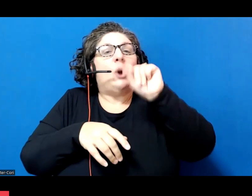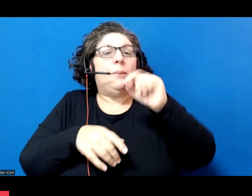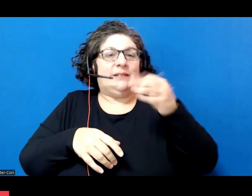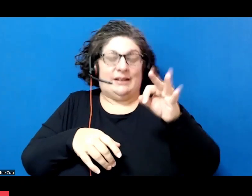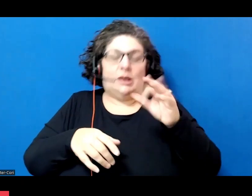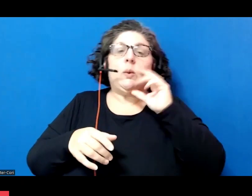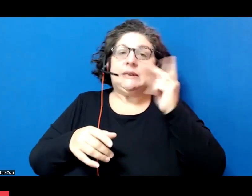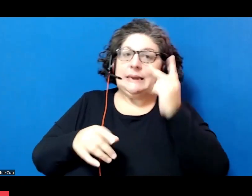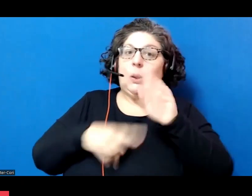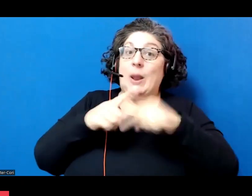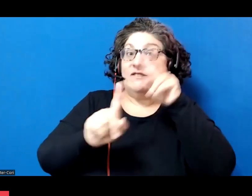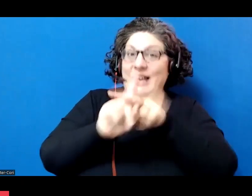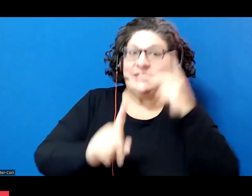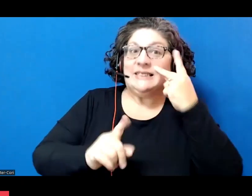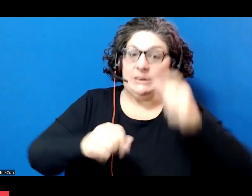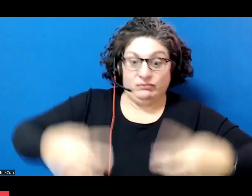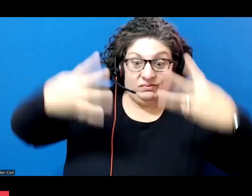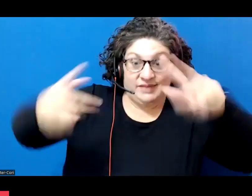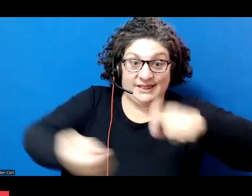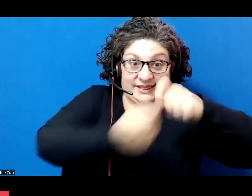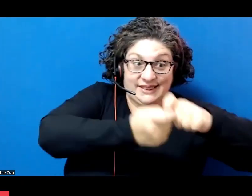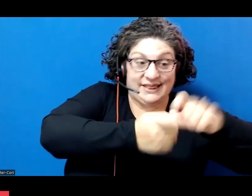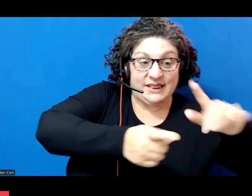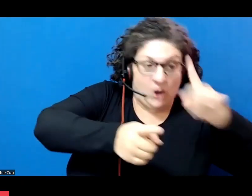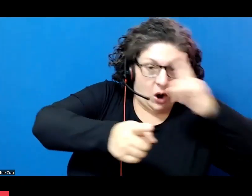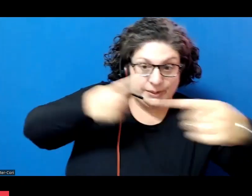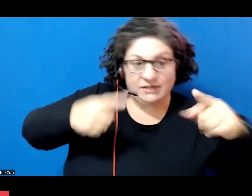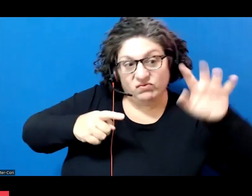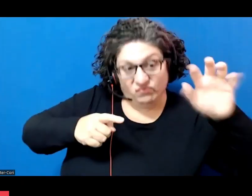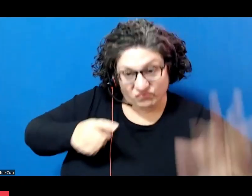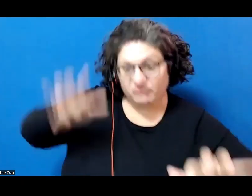We'll see exactly what the respondents argue, but I think that probably provides an outline